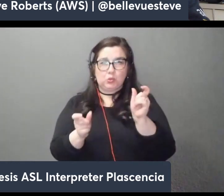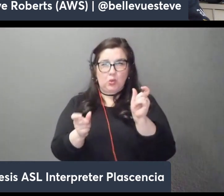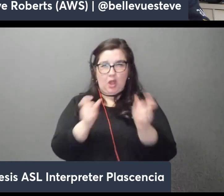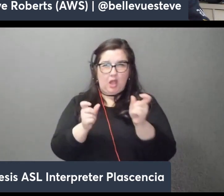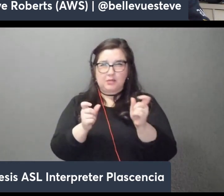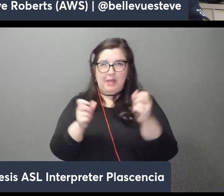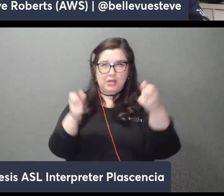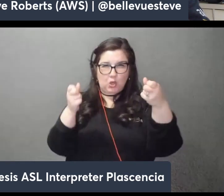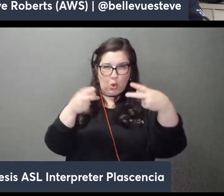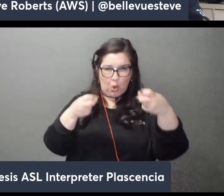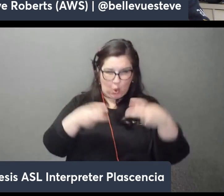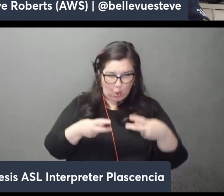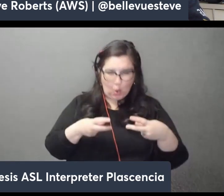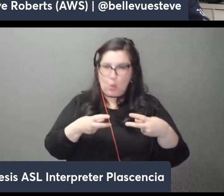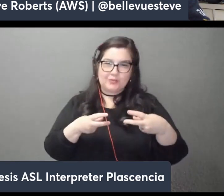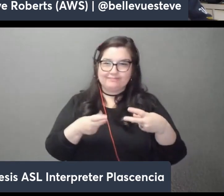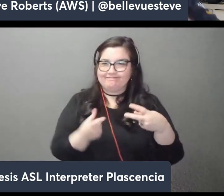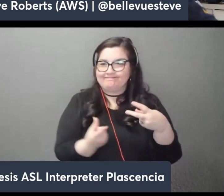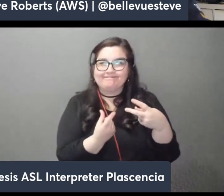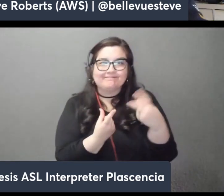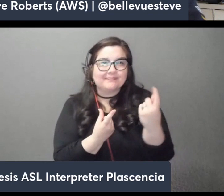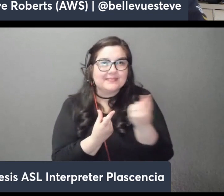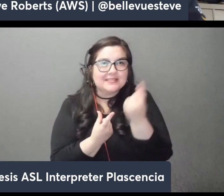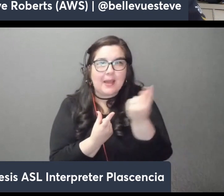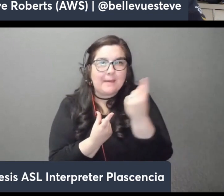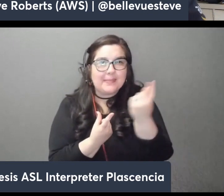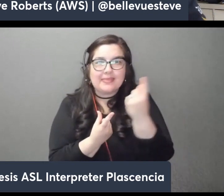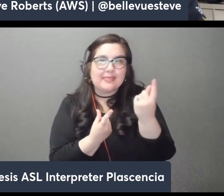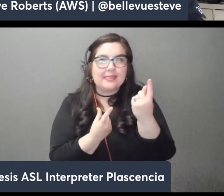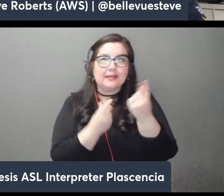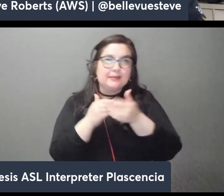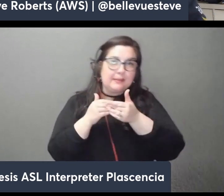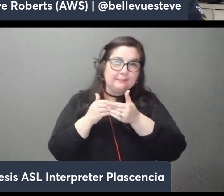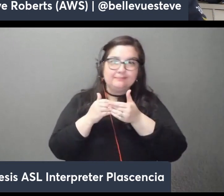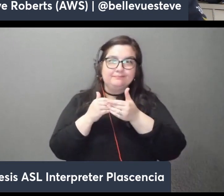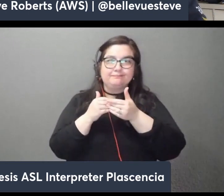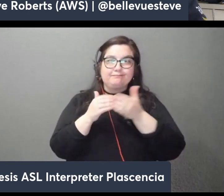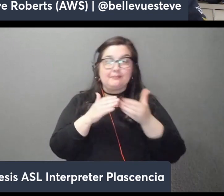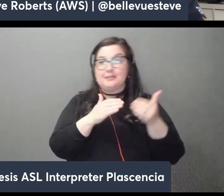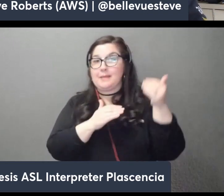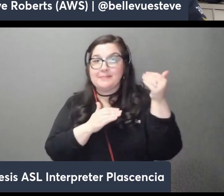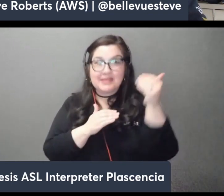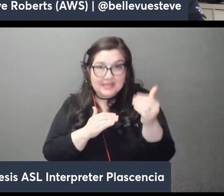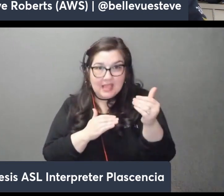with something that goes a little bit beyond what we may have already anticipated,